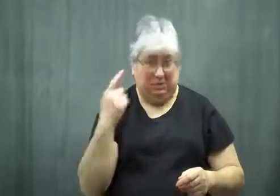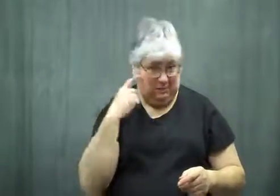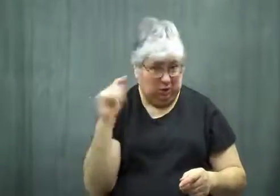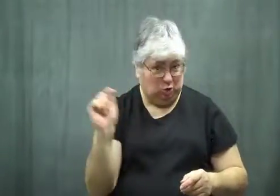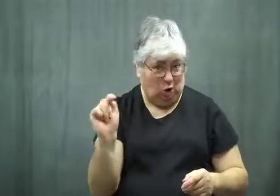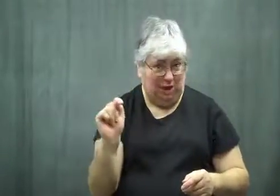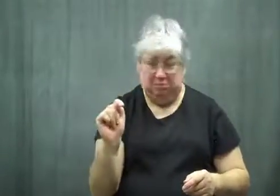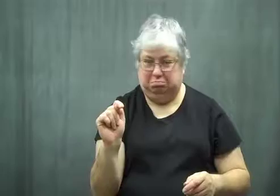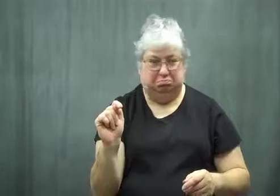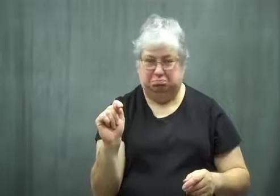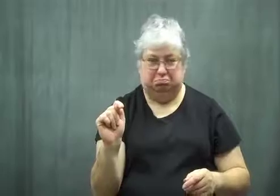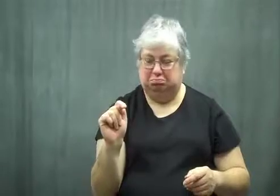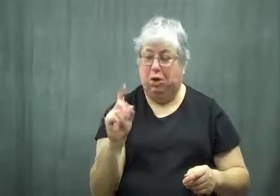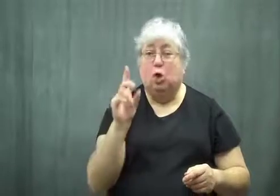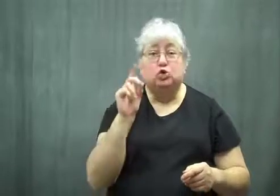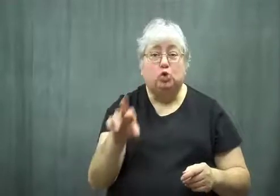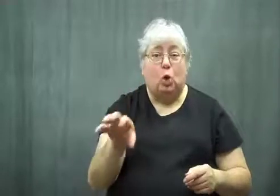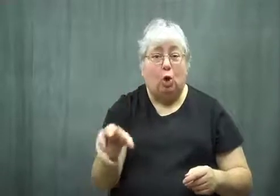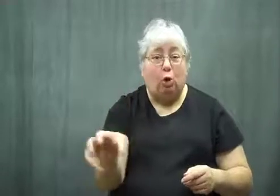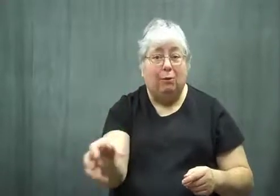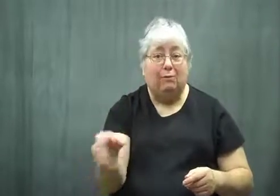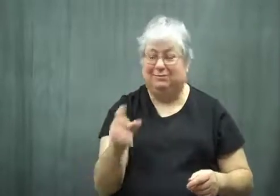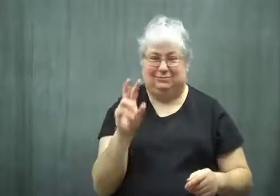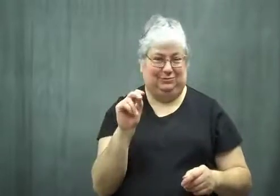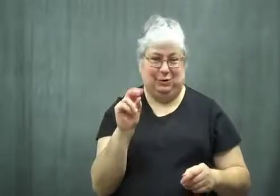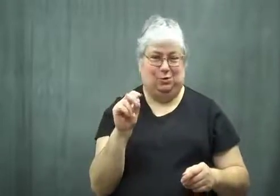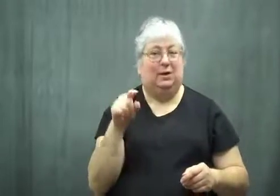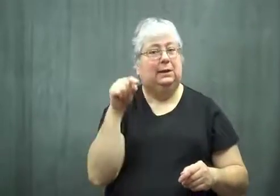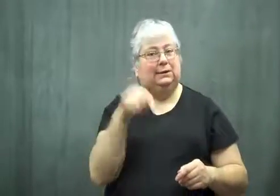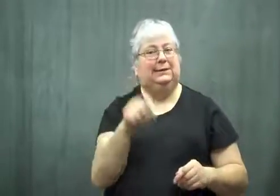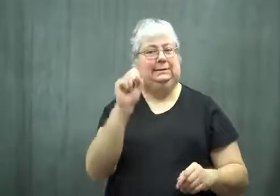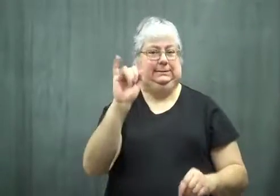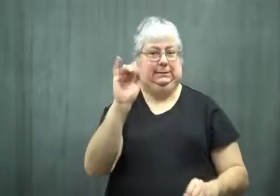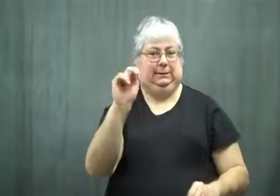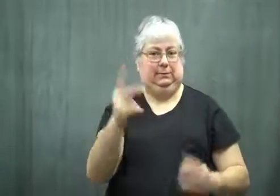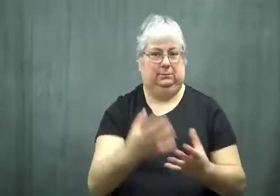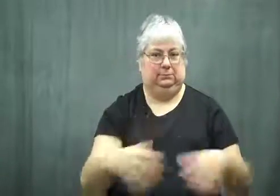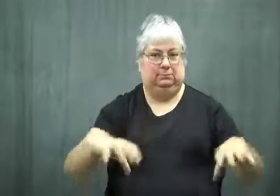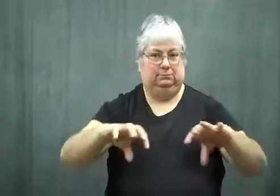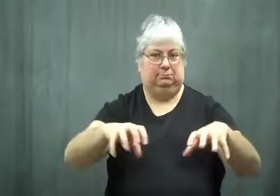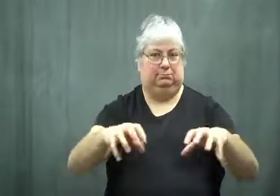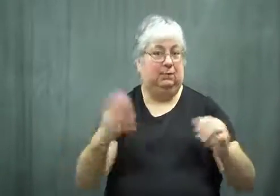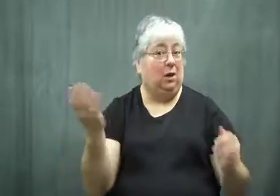It's not the toilets or the door handles.. the dirtiest spot is the sink.